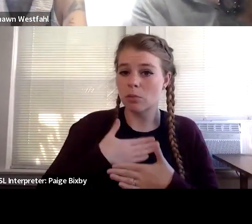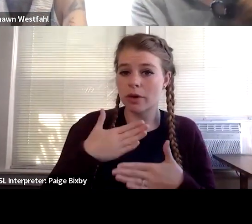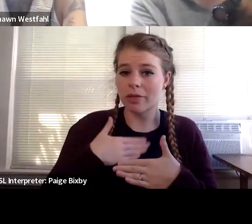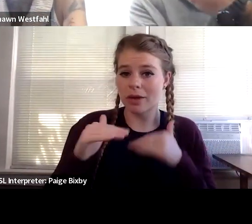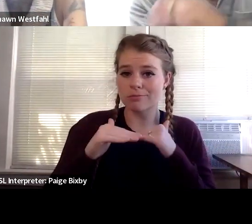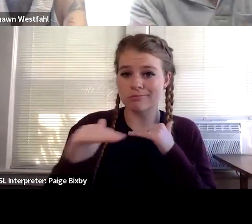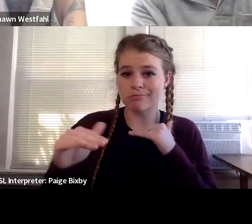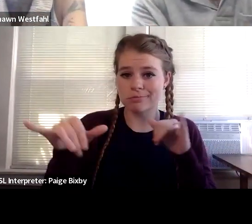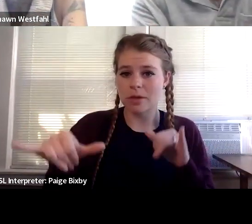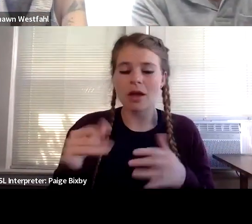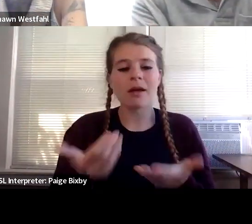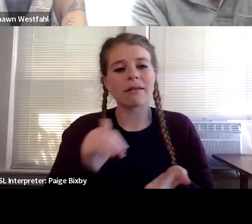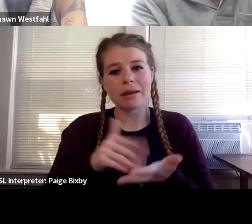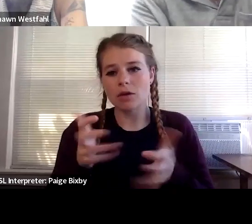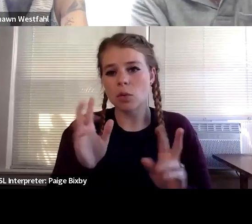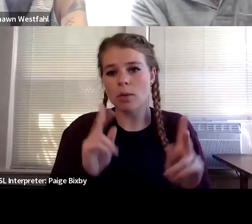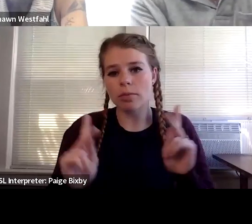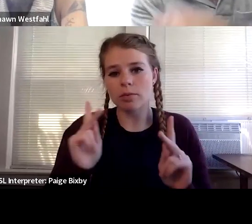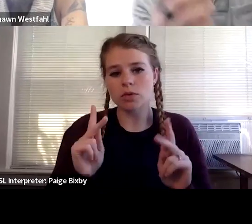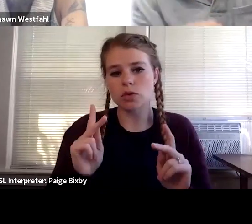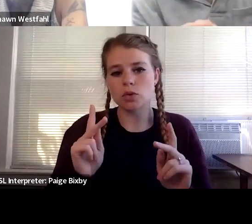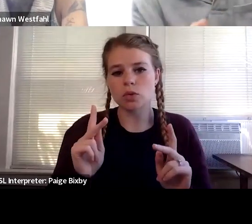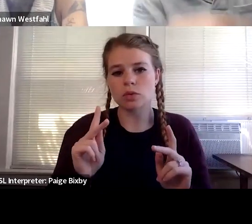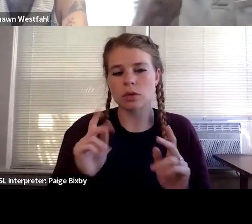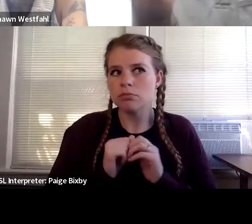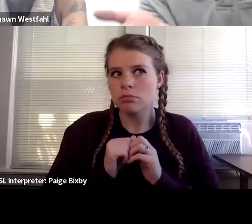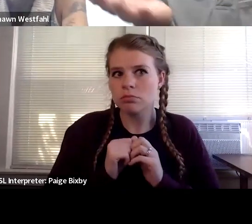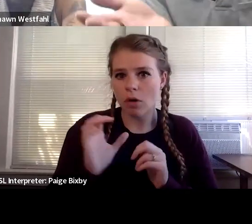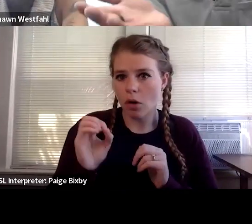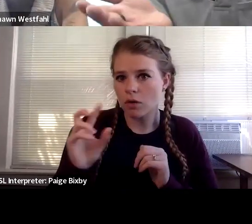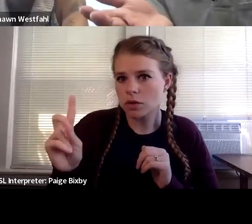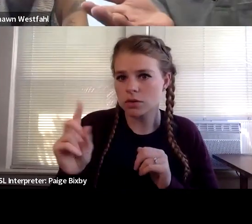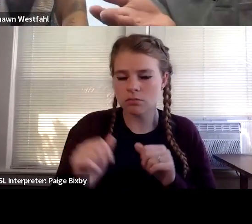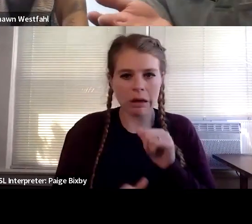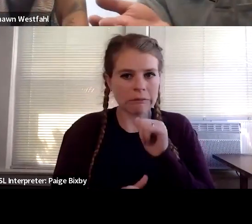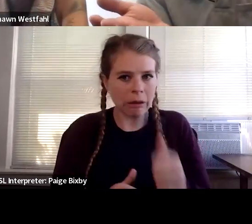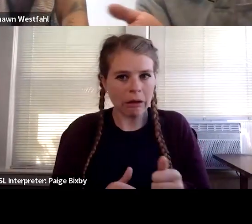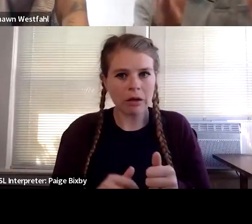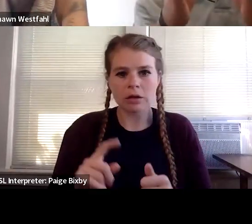I don't want people to second guess, you know, is it an overdose, are they just sedated on tranq?